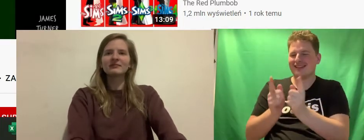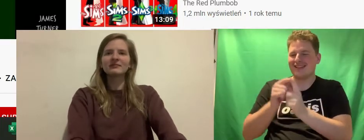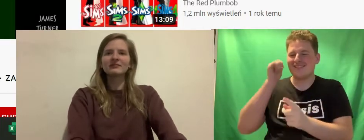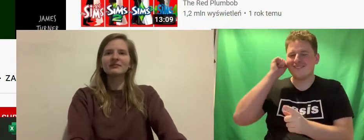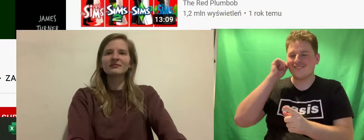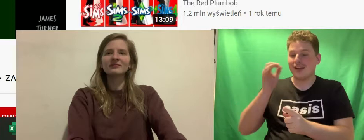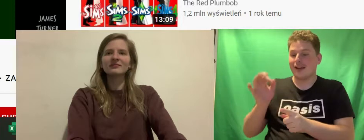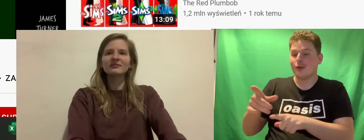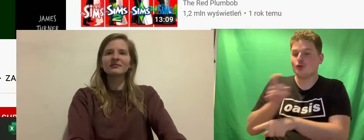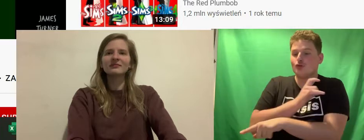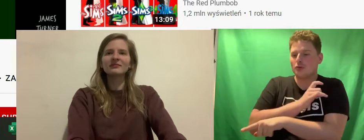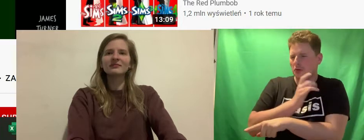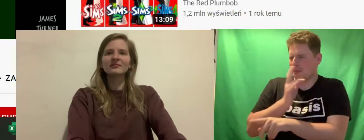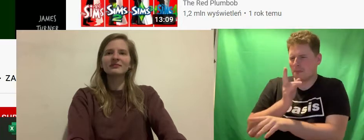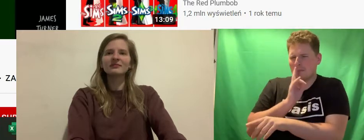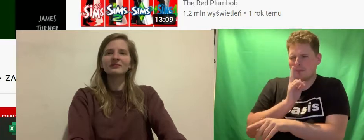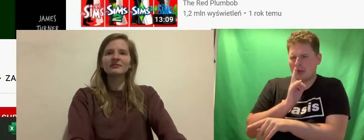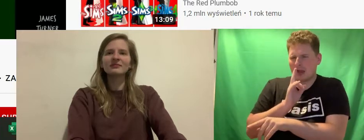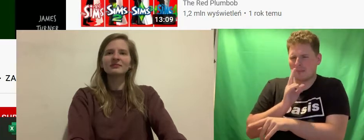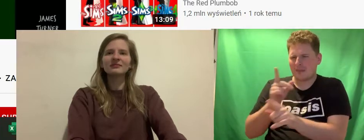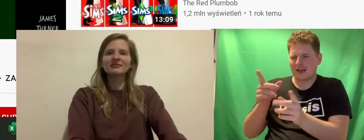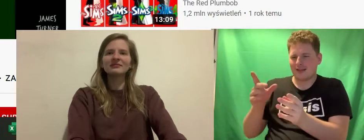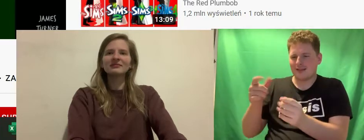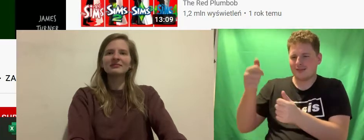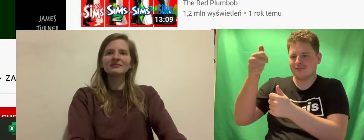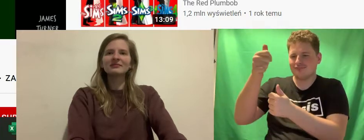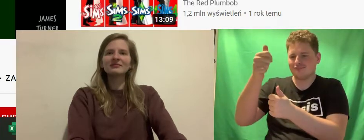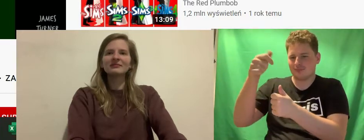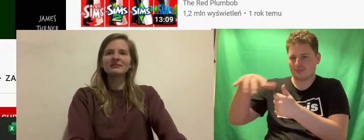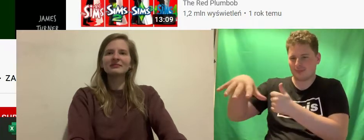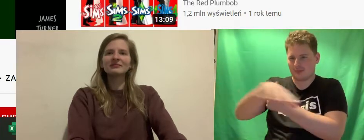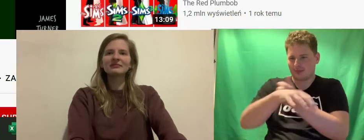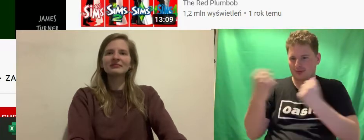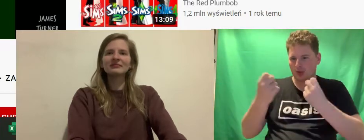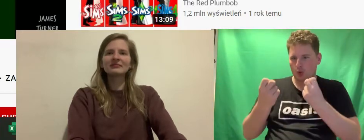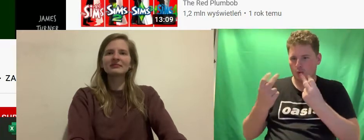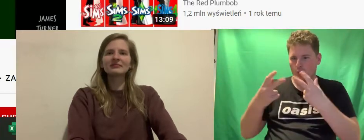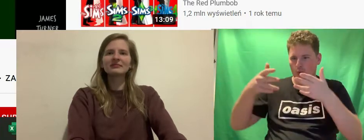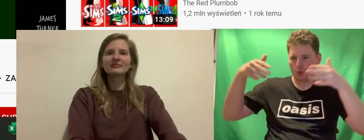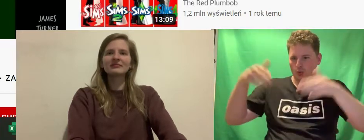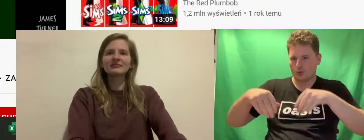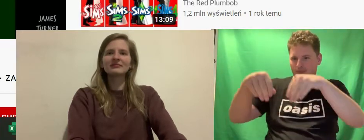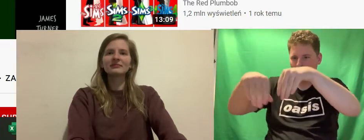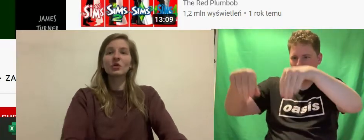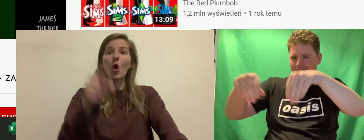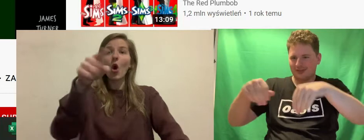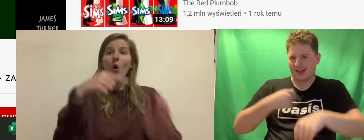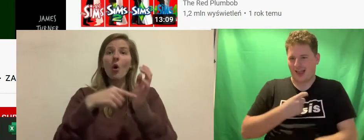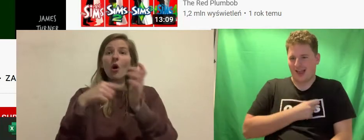AND; he tied him with his mother, and outside the home it resembles cemeteries, is this house?